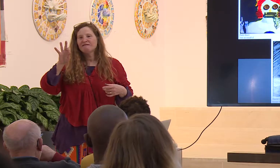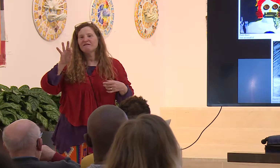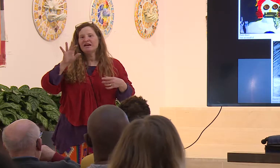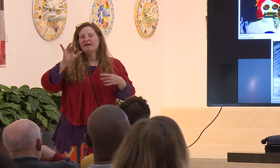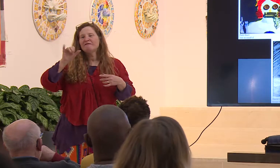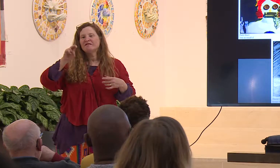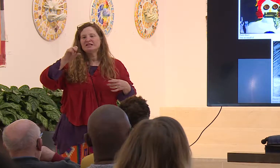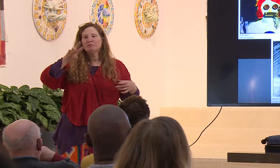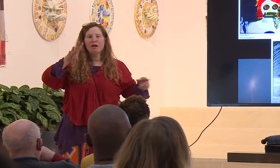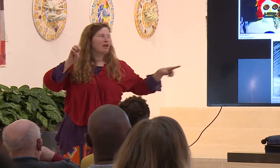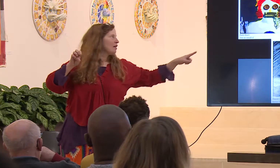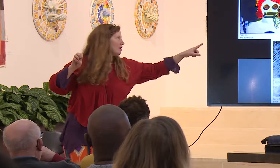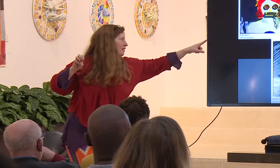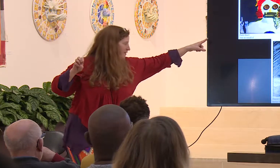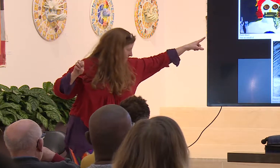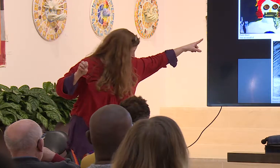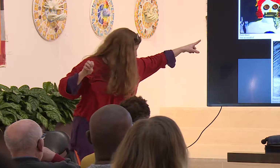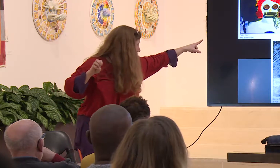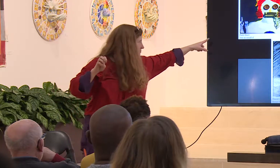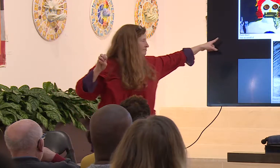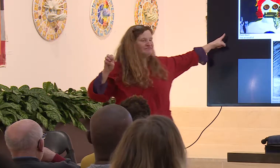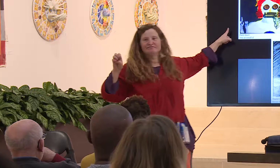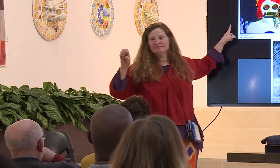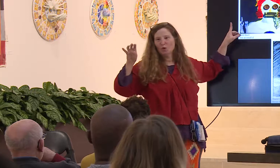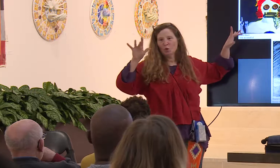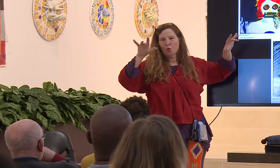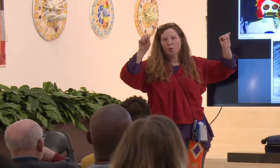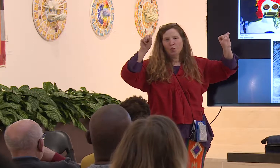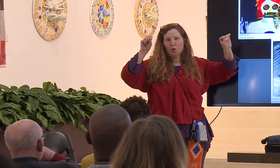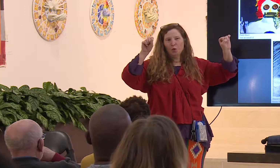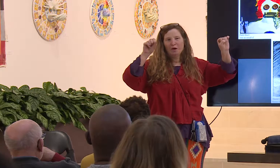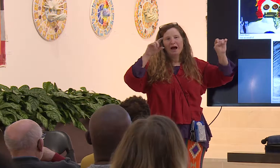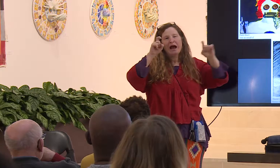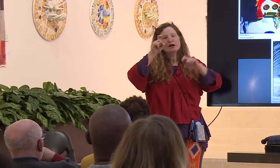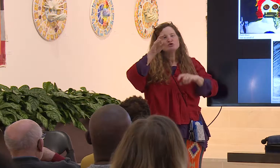My hands are spelling "deaf." You can see those here.